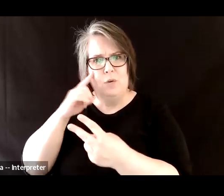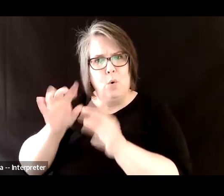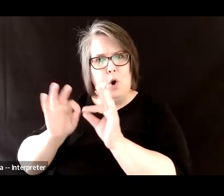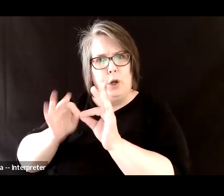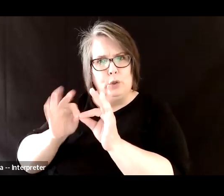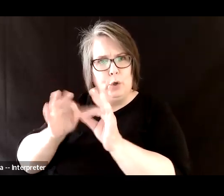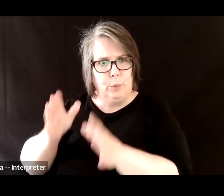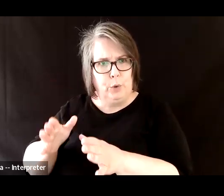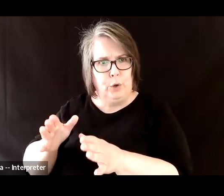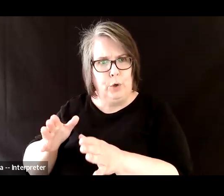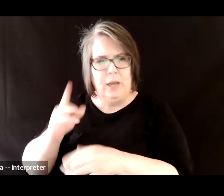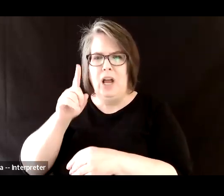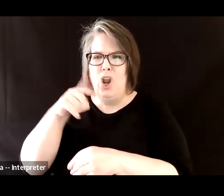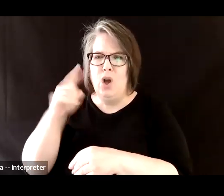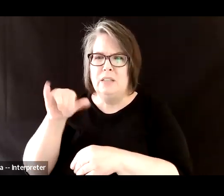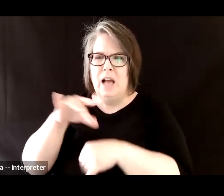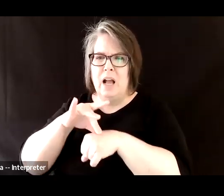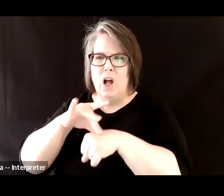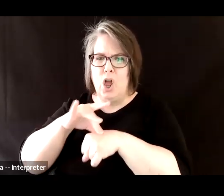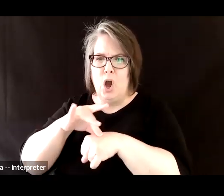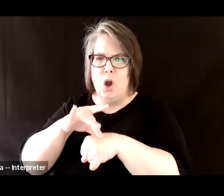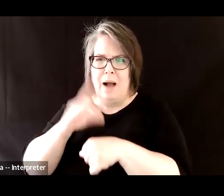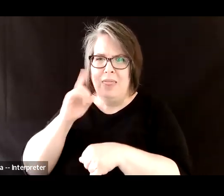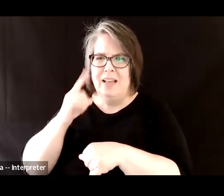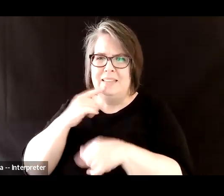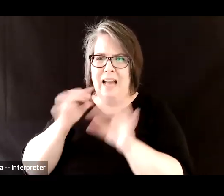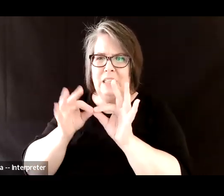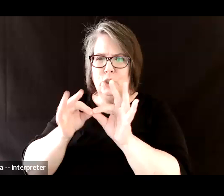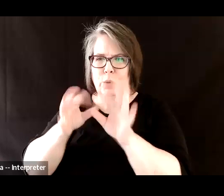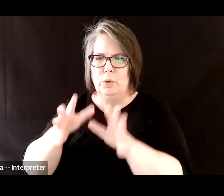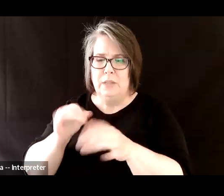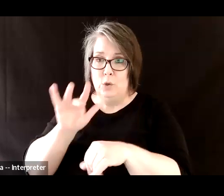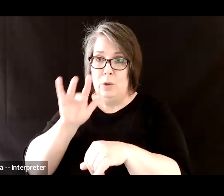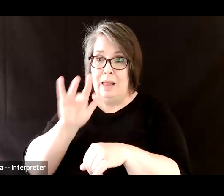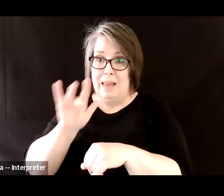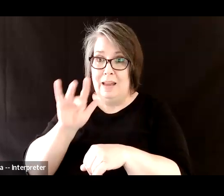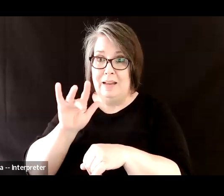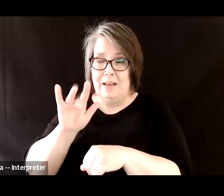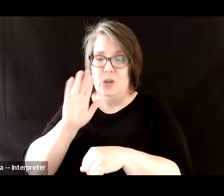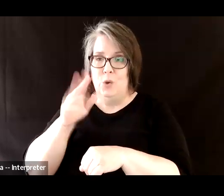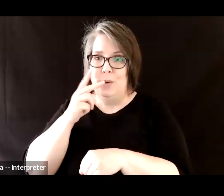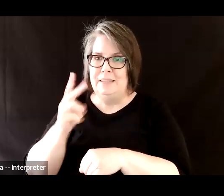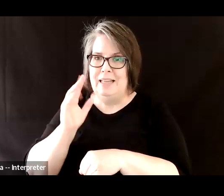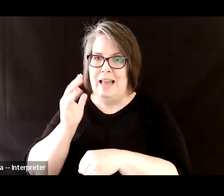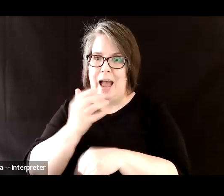Looks kind of like a cloud I believe and it says interpreters. If you click that button, you will see our amazing American